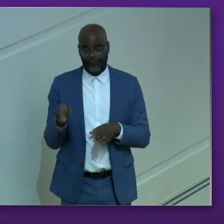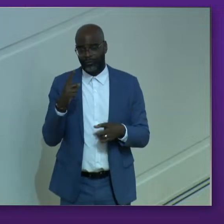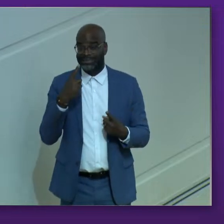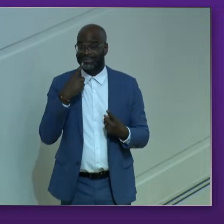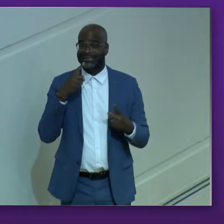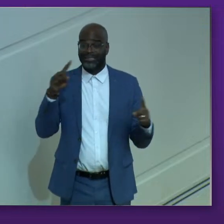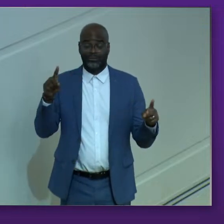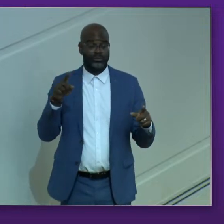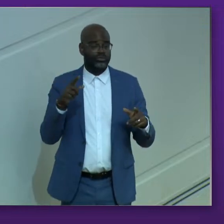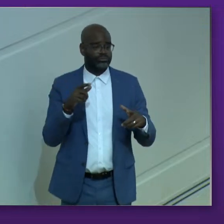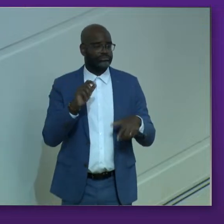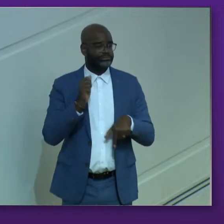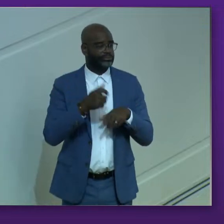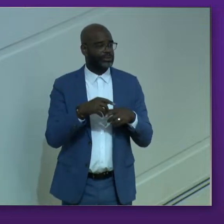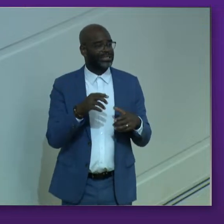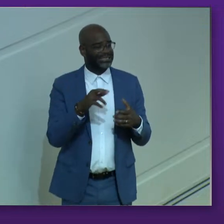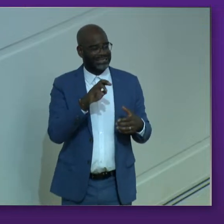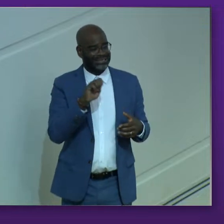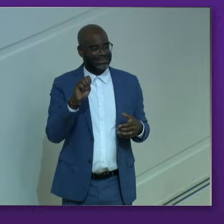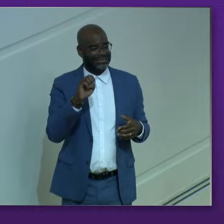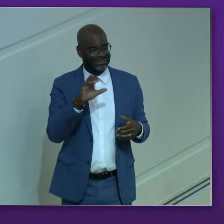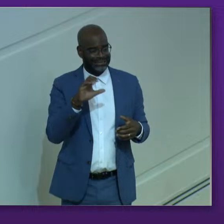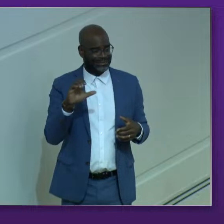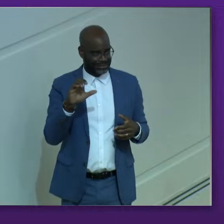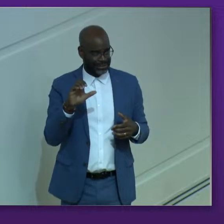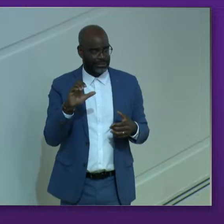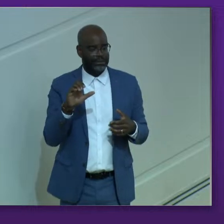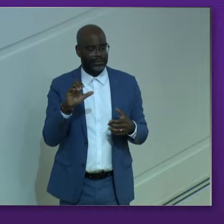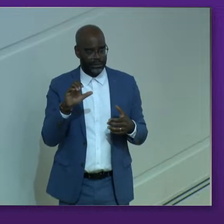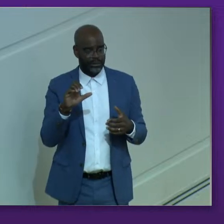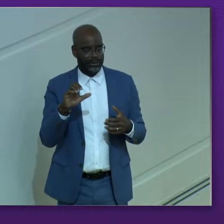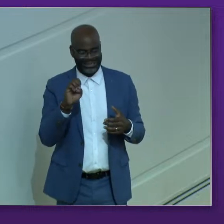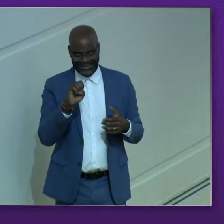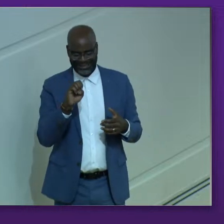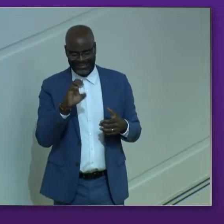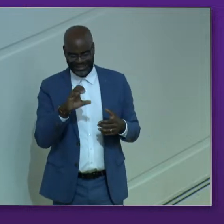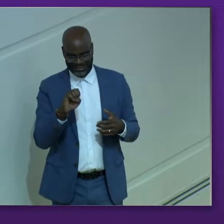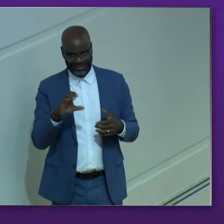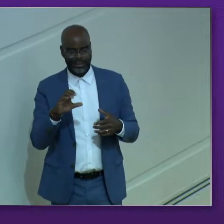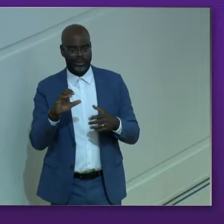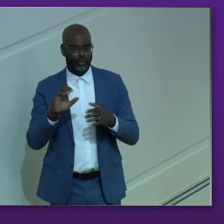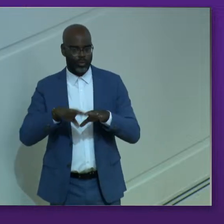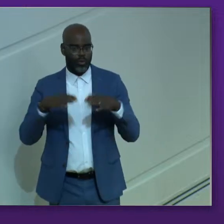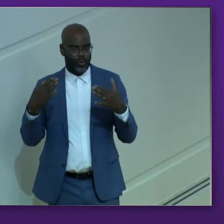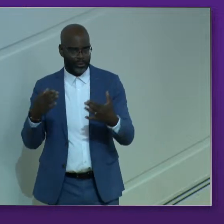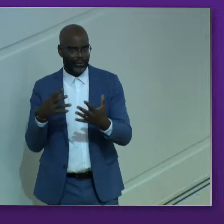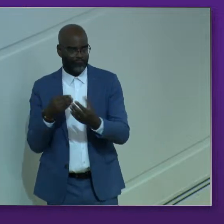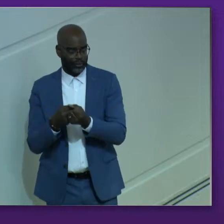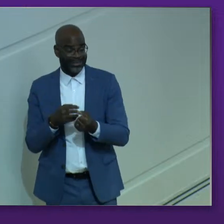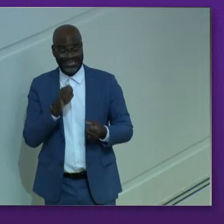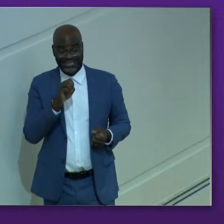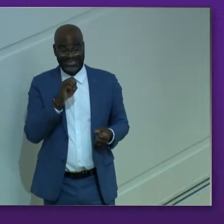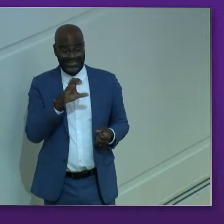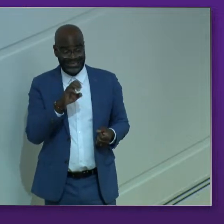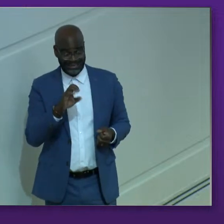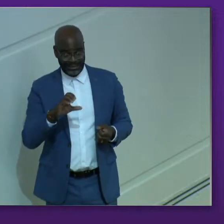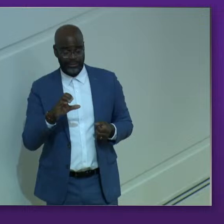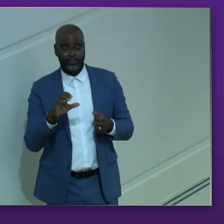FOR THE EAST COUNTY EDUCATION CENTER LAUNCH TASK FORCE. THIS GROUP WAS TASKED WITH